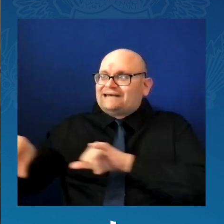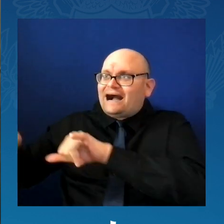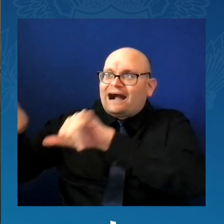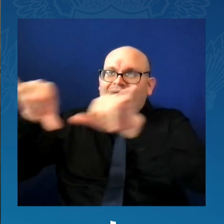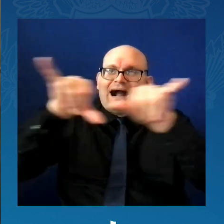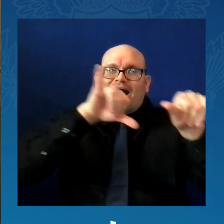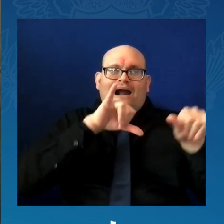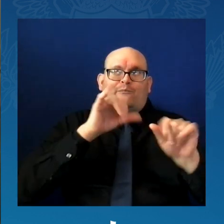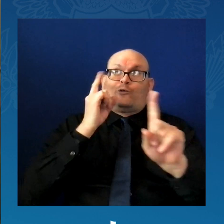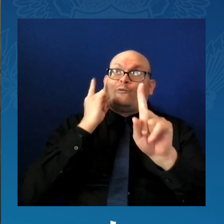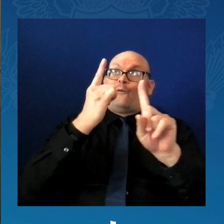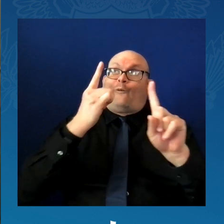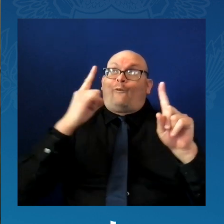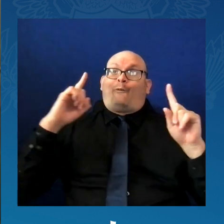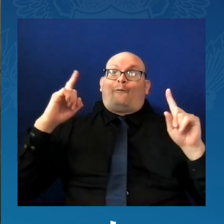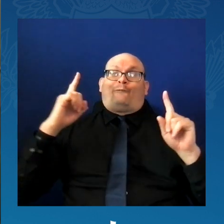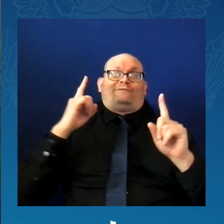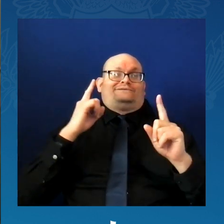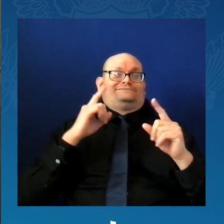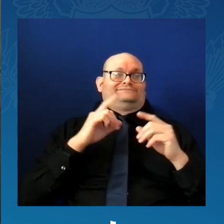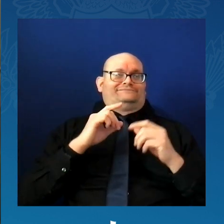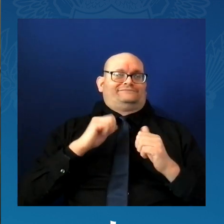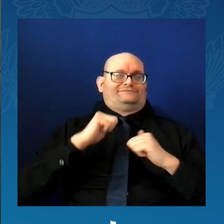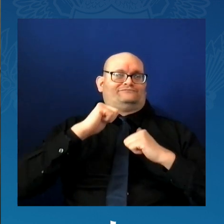so that we can help each other if we get into trouble.